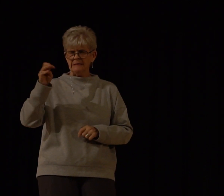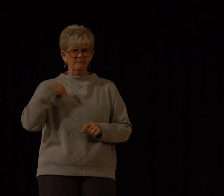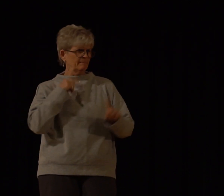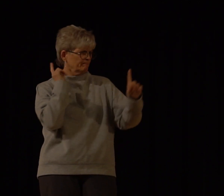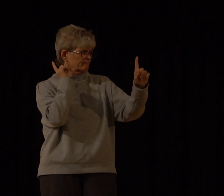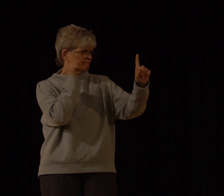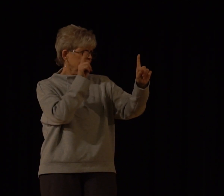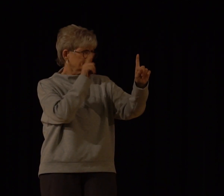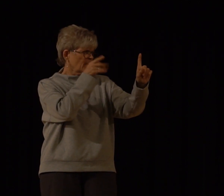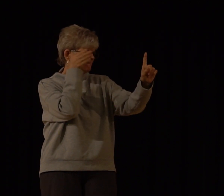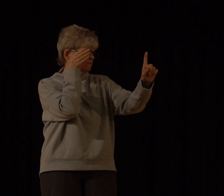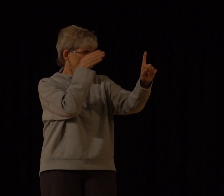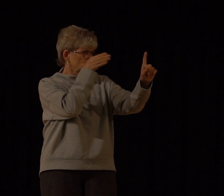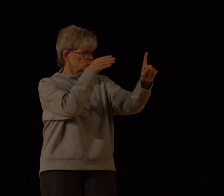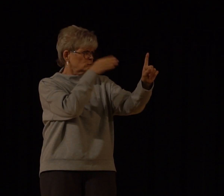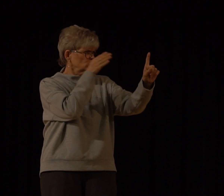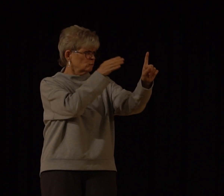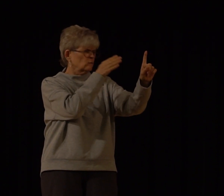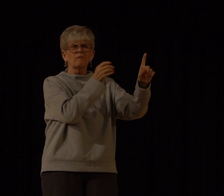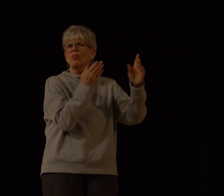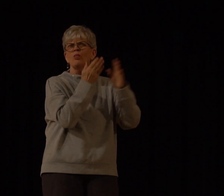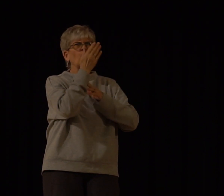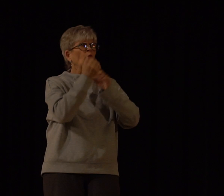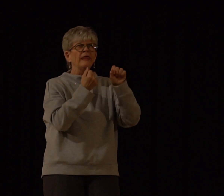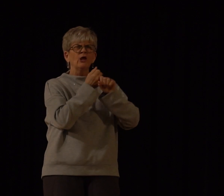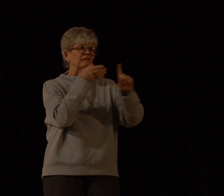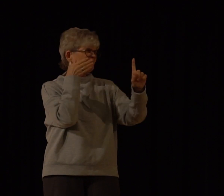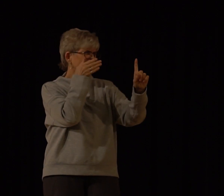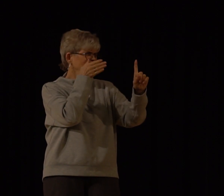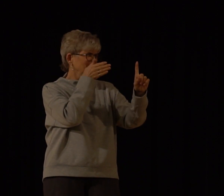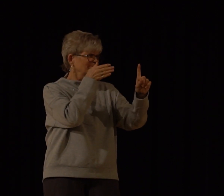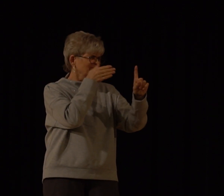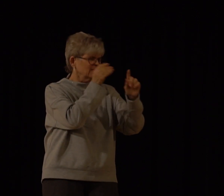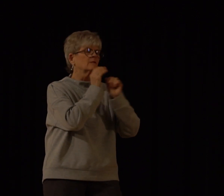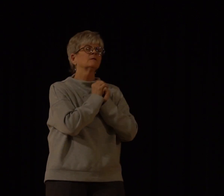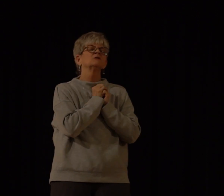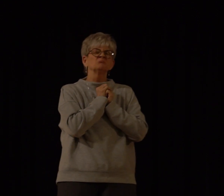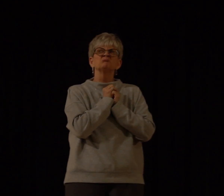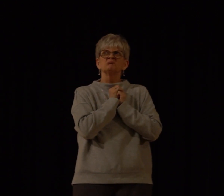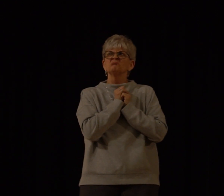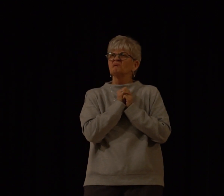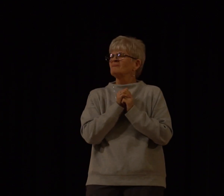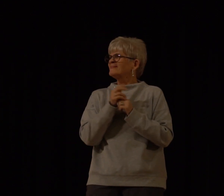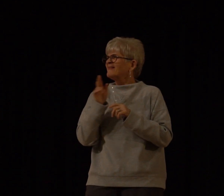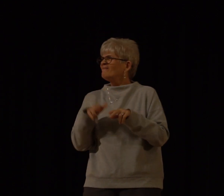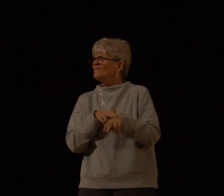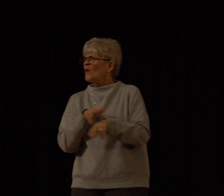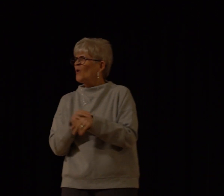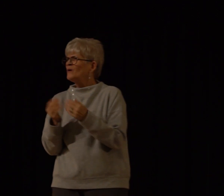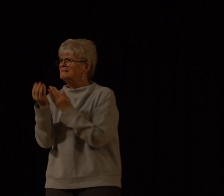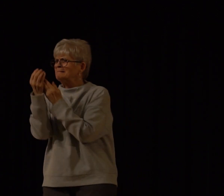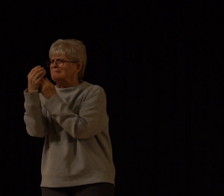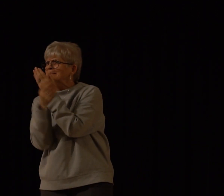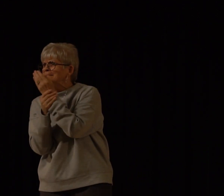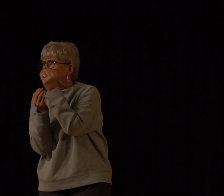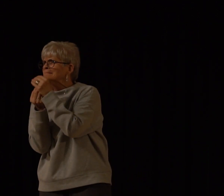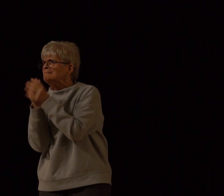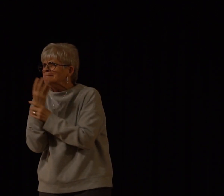one very specifically that I like to go to, frequented often through the years.